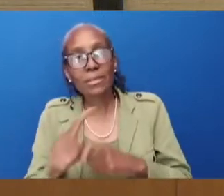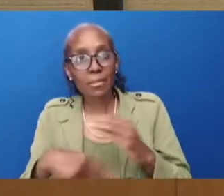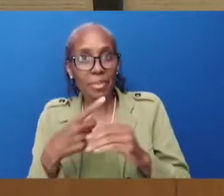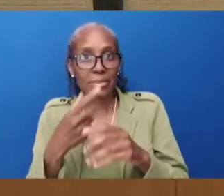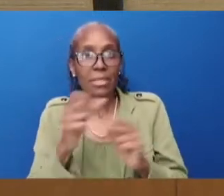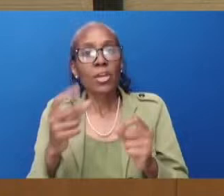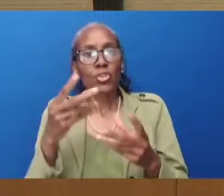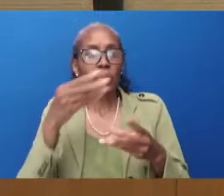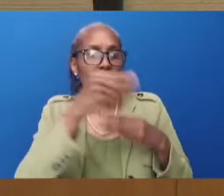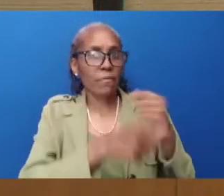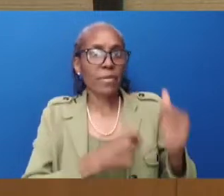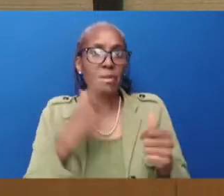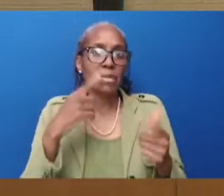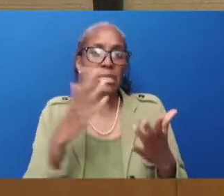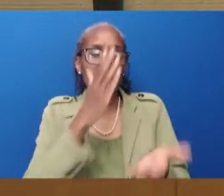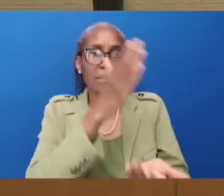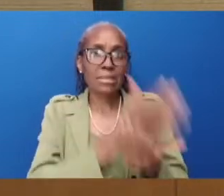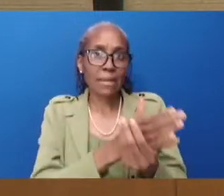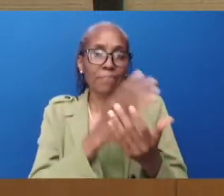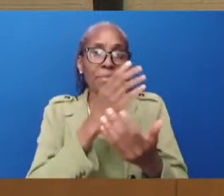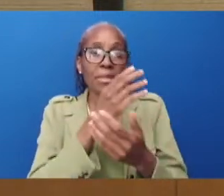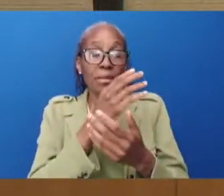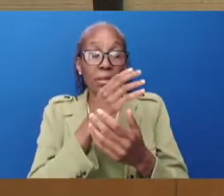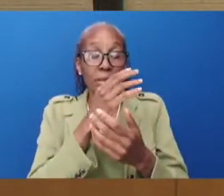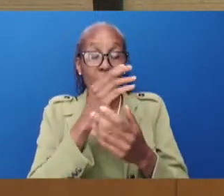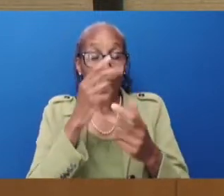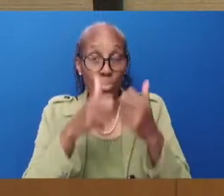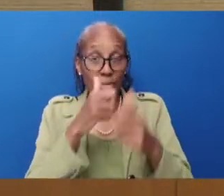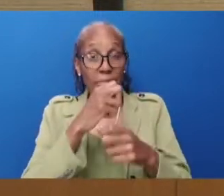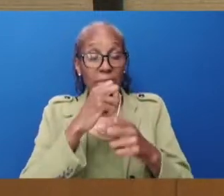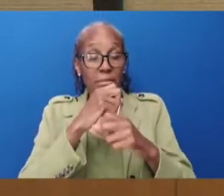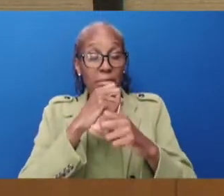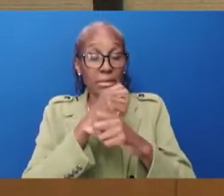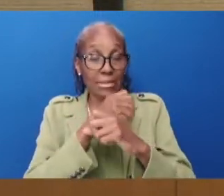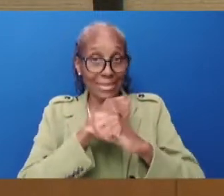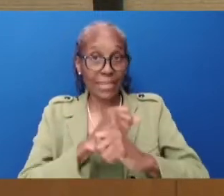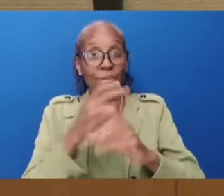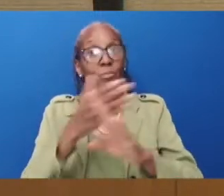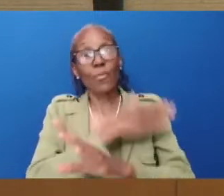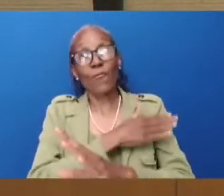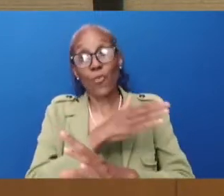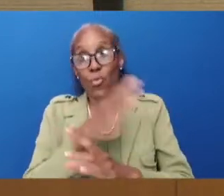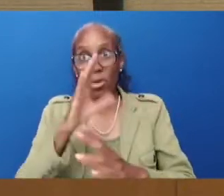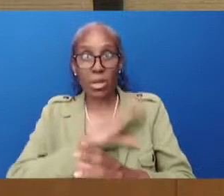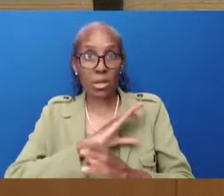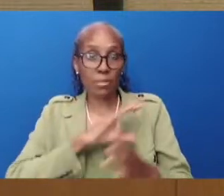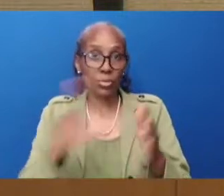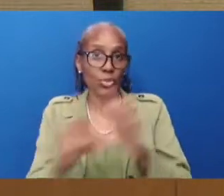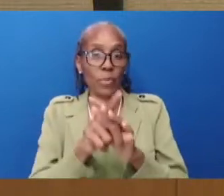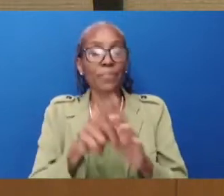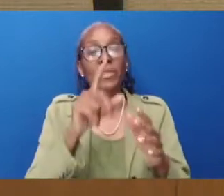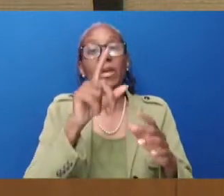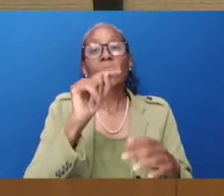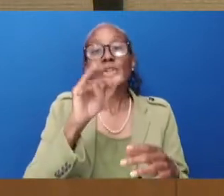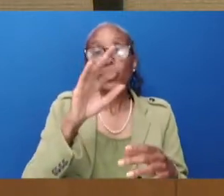SAFETY, BUT IF YOU WERE SERIOUS ABOUT SAFETY, YOU'D BE FUNDING